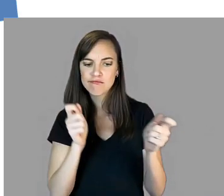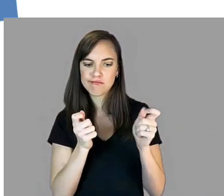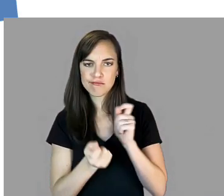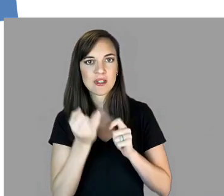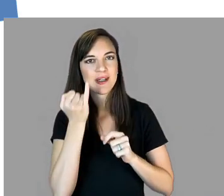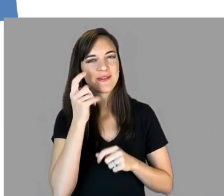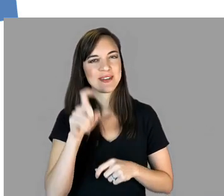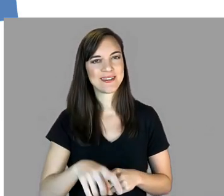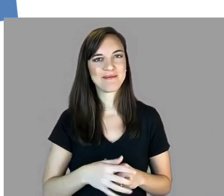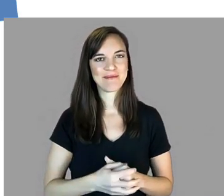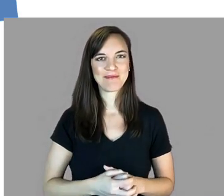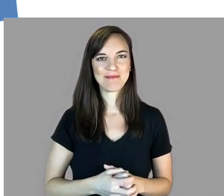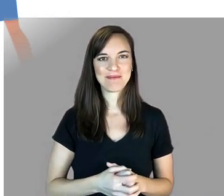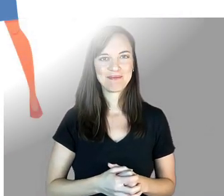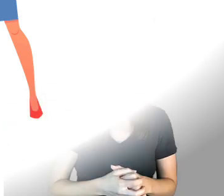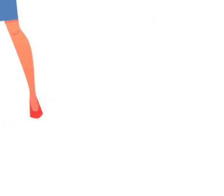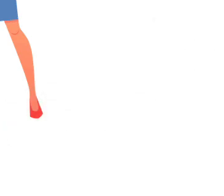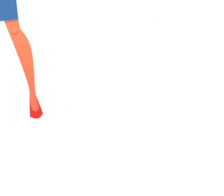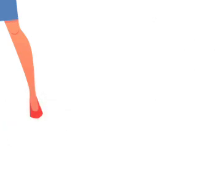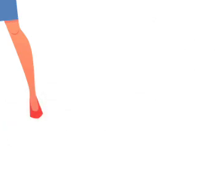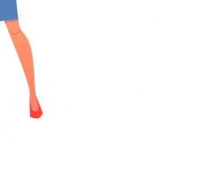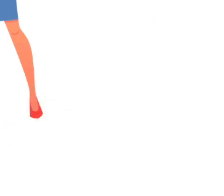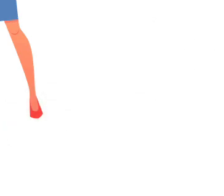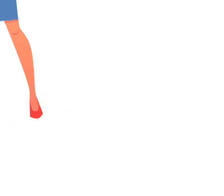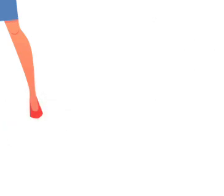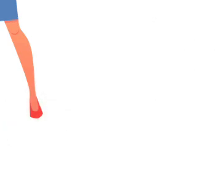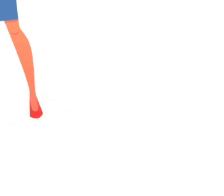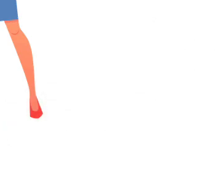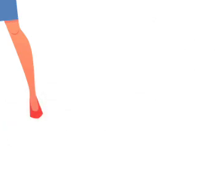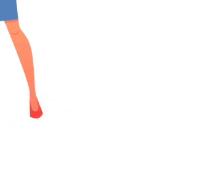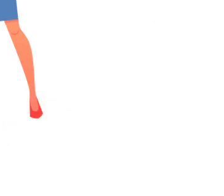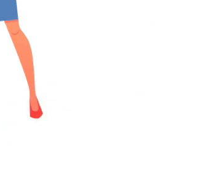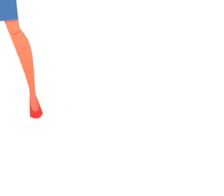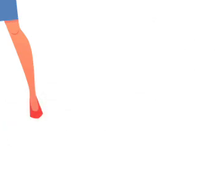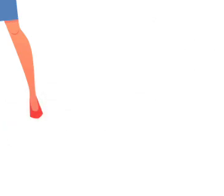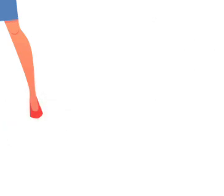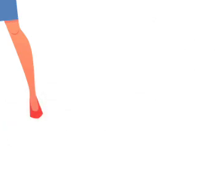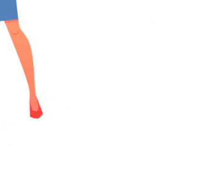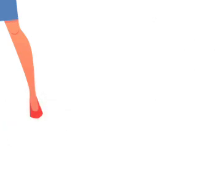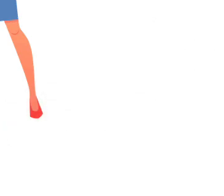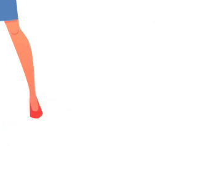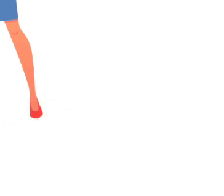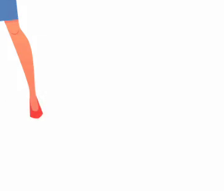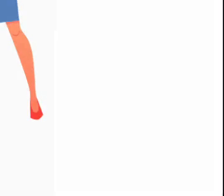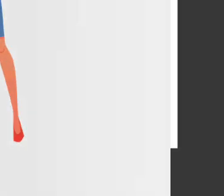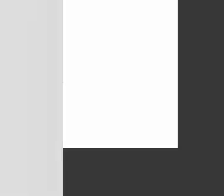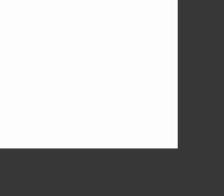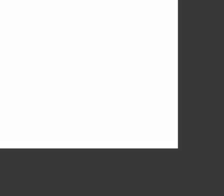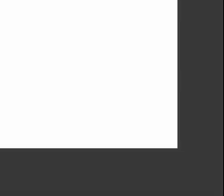on student learning outcomes and making adjustments as needed (as seen in HLP 6).”